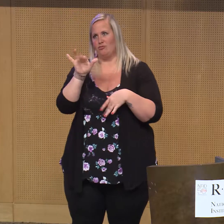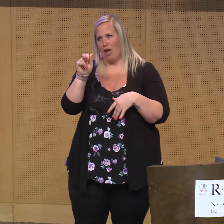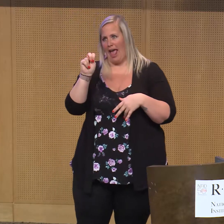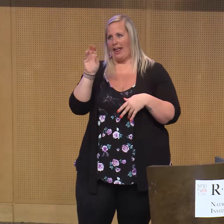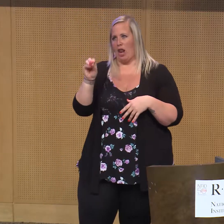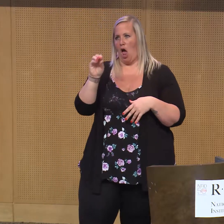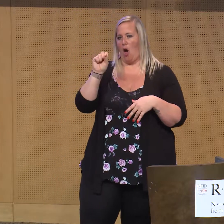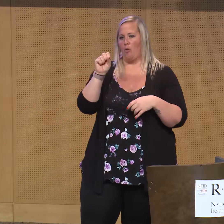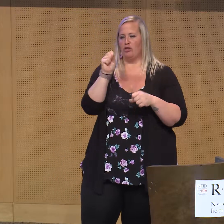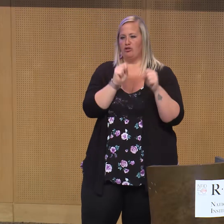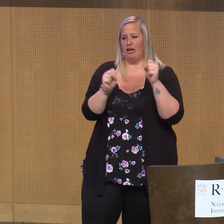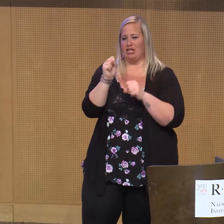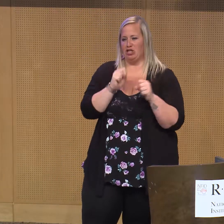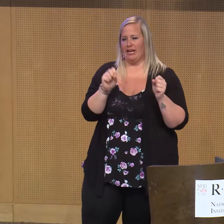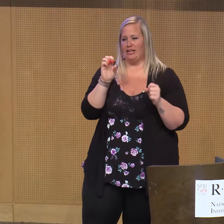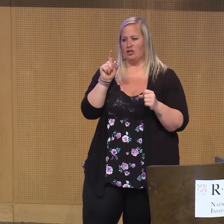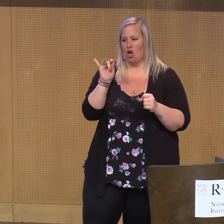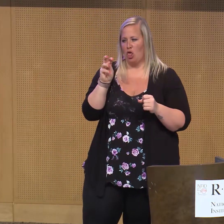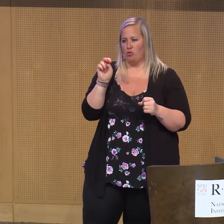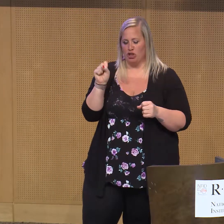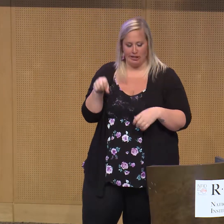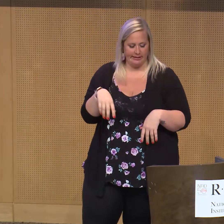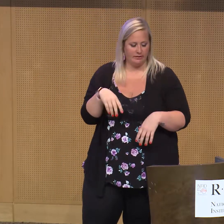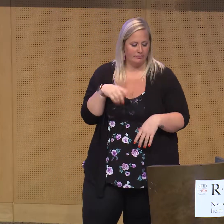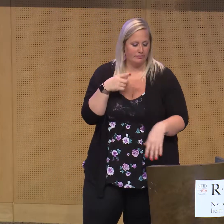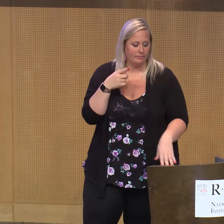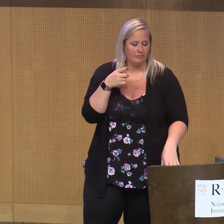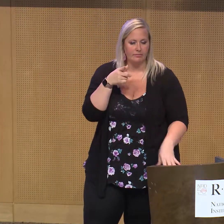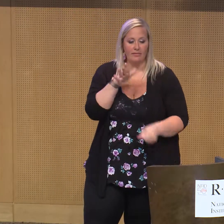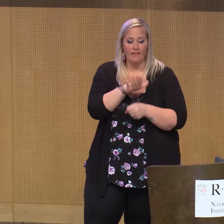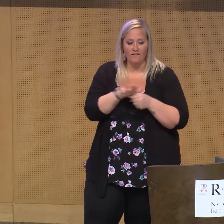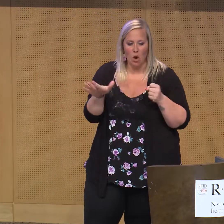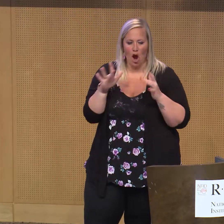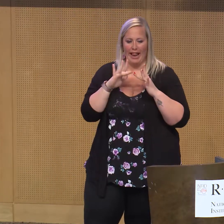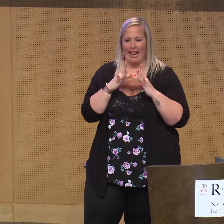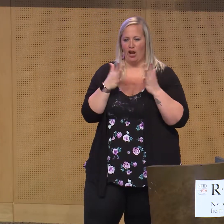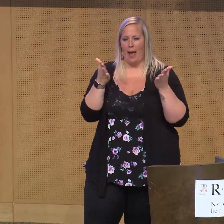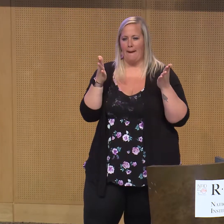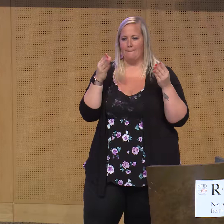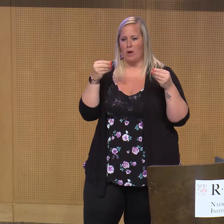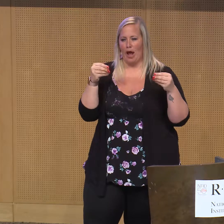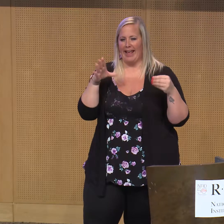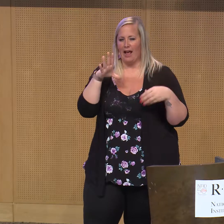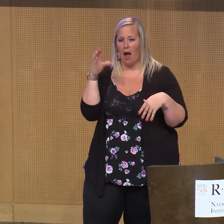So RYNO is the company where I work. They are RYNO Strategic Solutions.